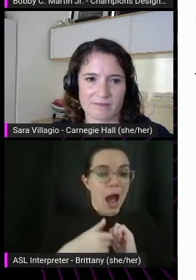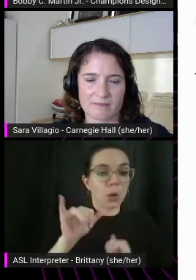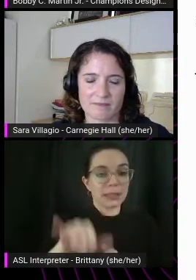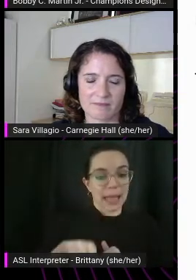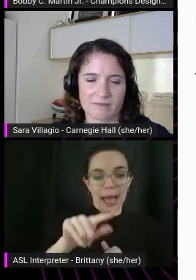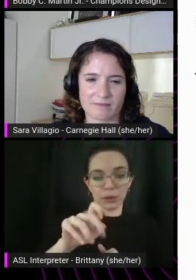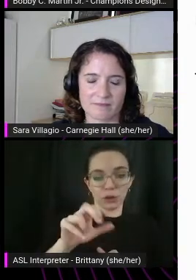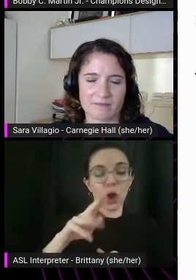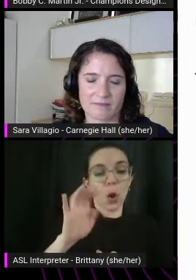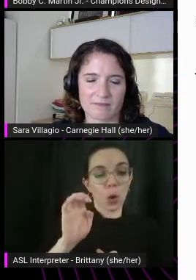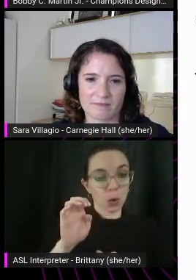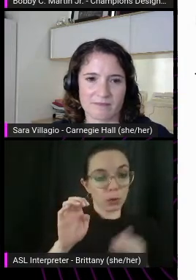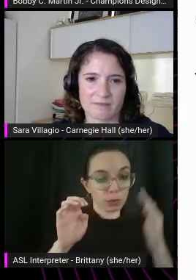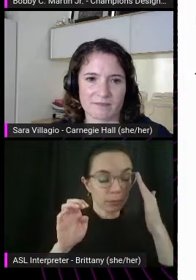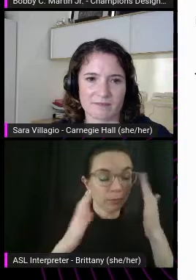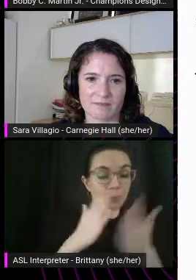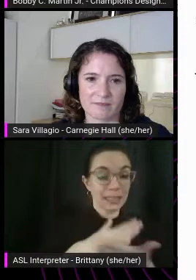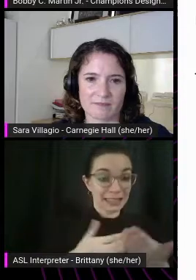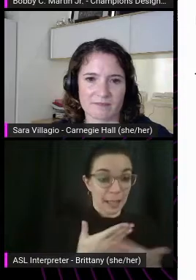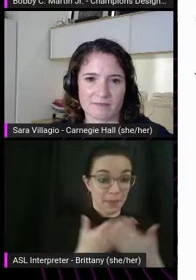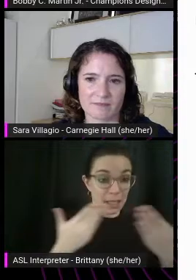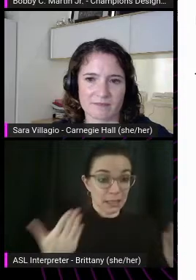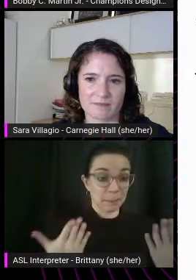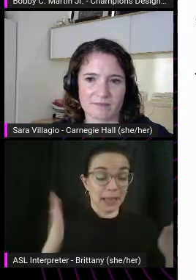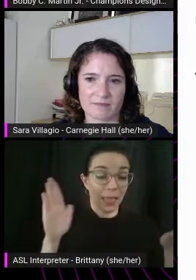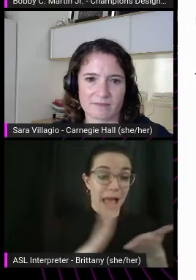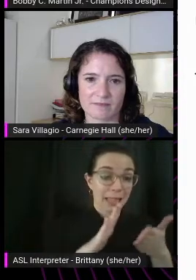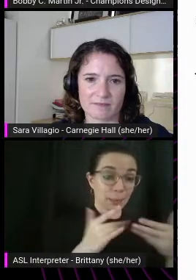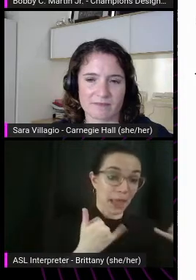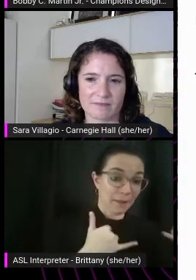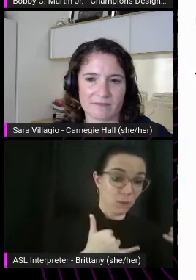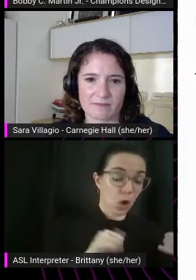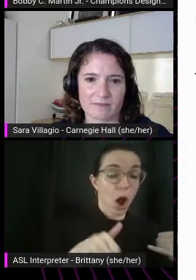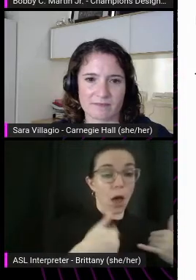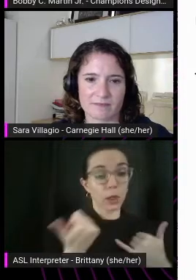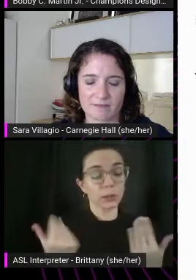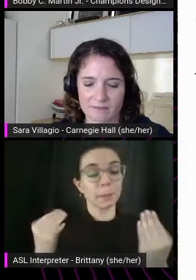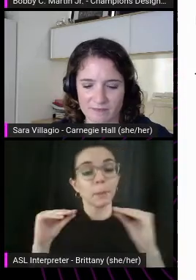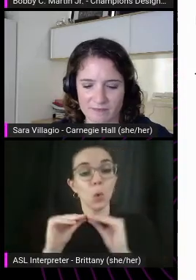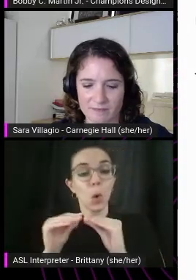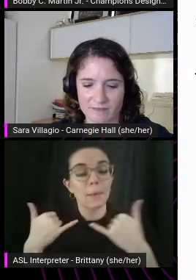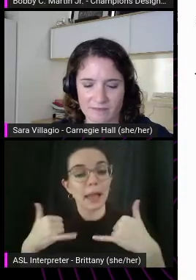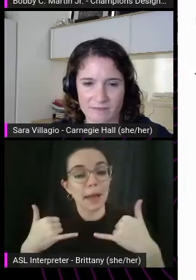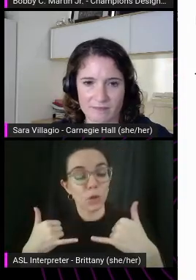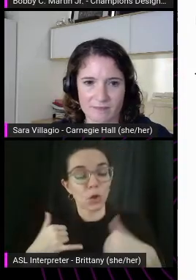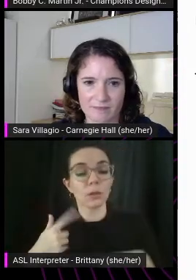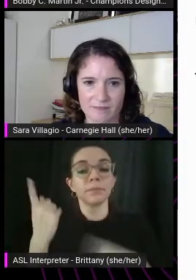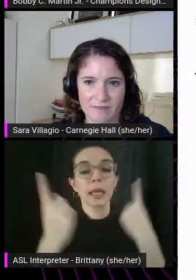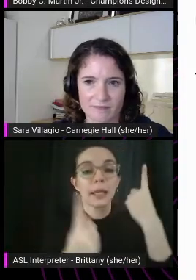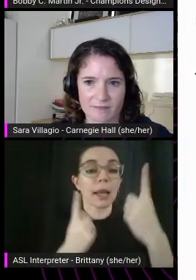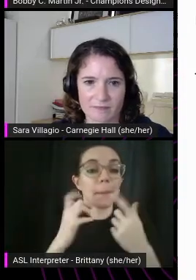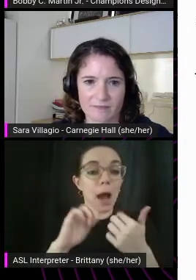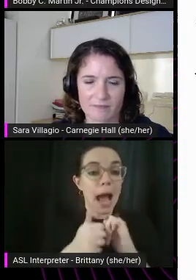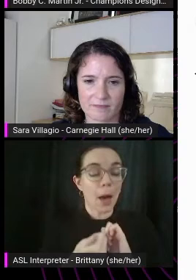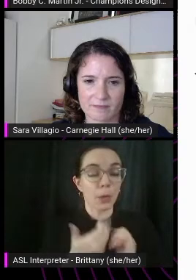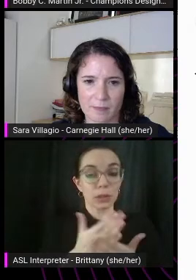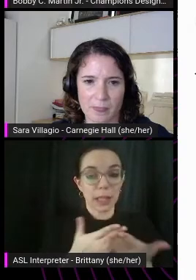some things be less playful and others be more playful. We thought about how there might be some things that are more kind of